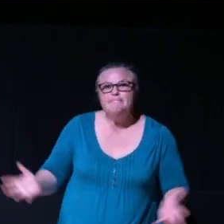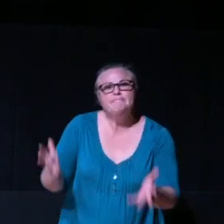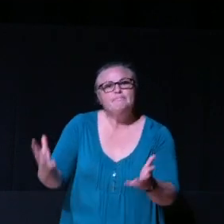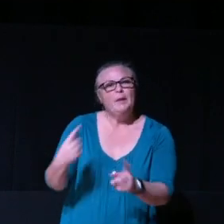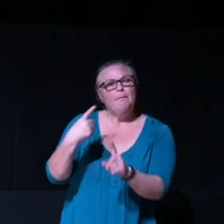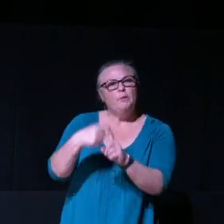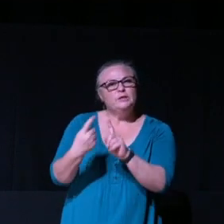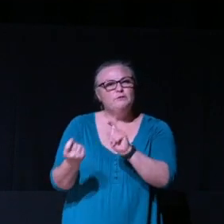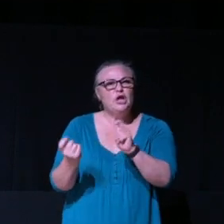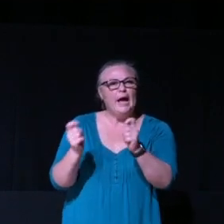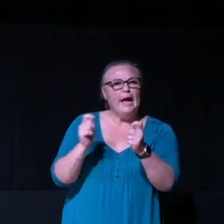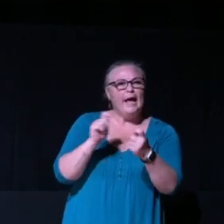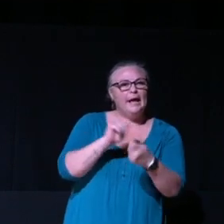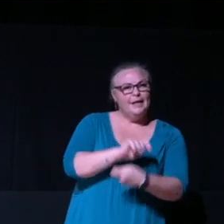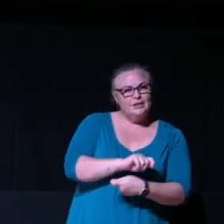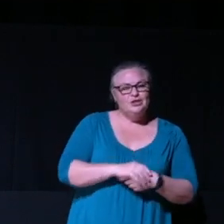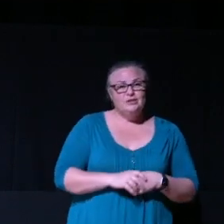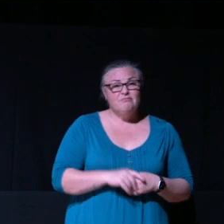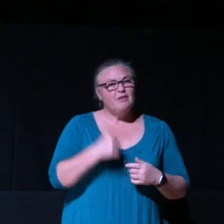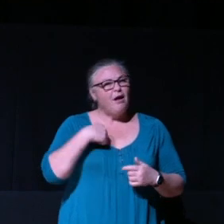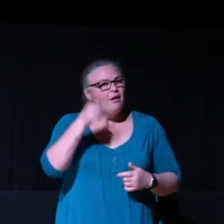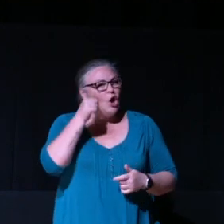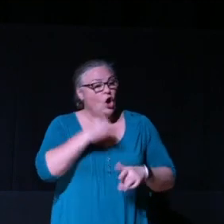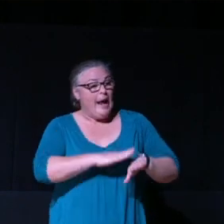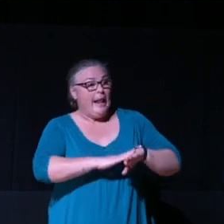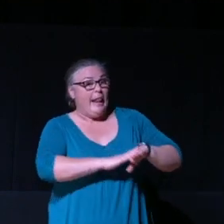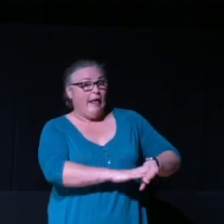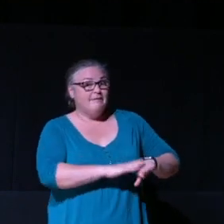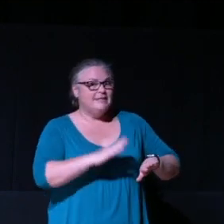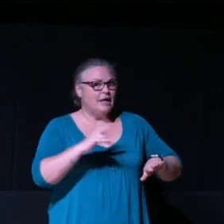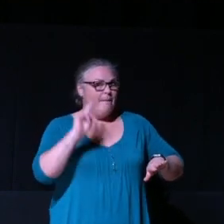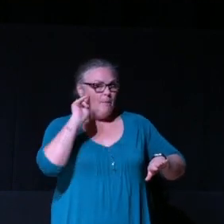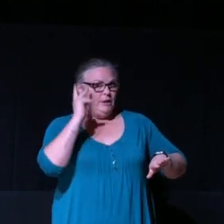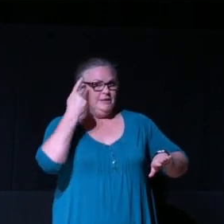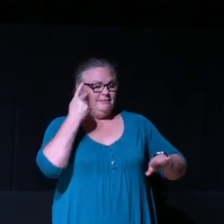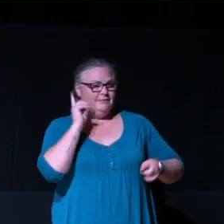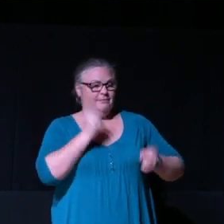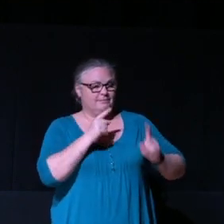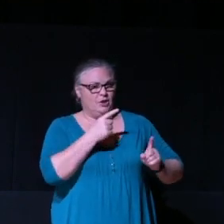with the way that the left does sometimes have a tendency to turn on ourselves. It is equally important